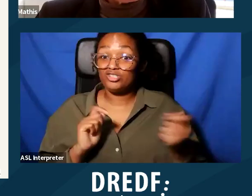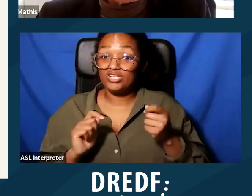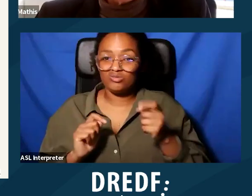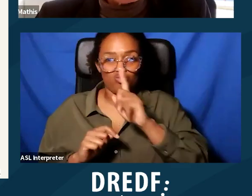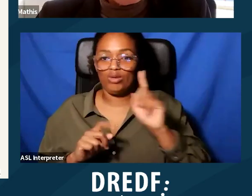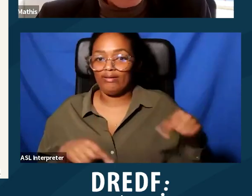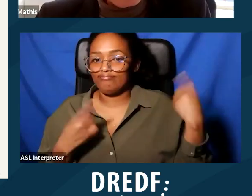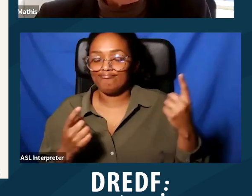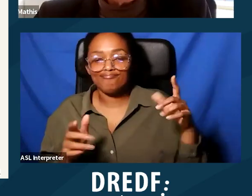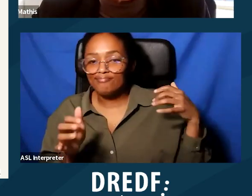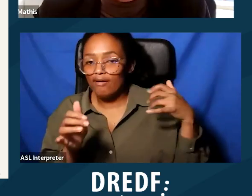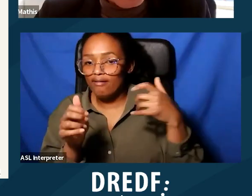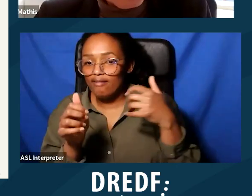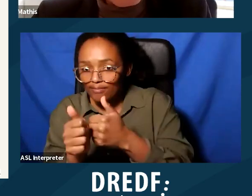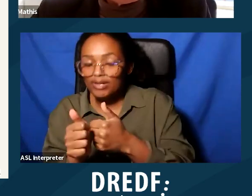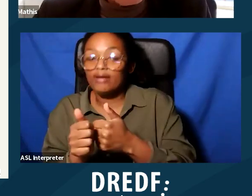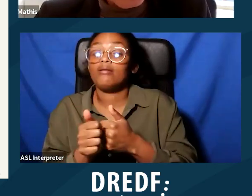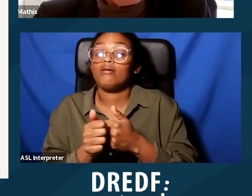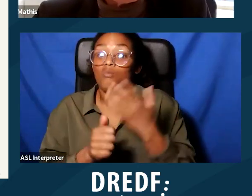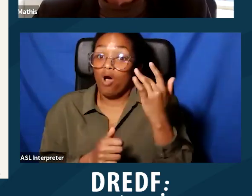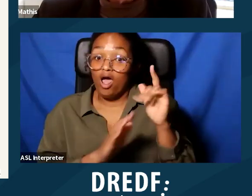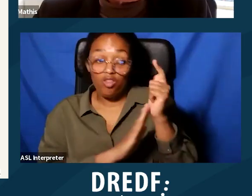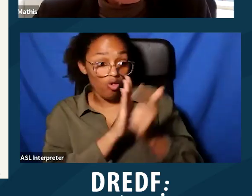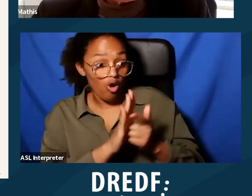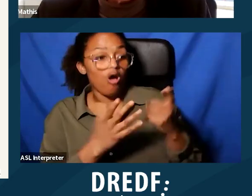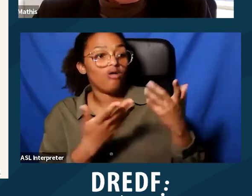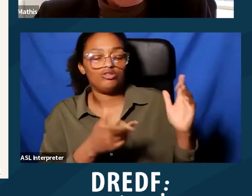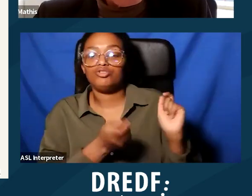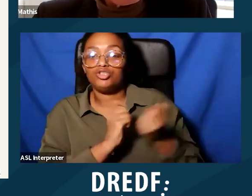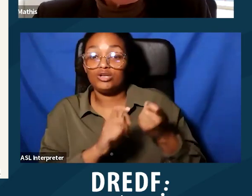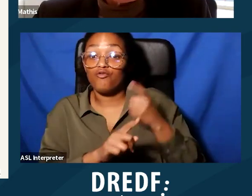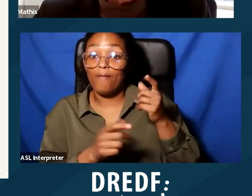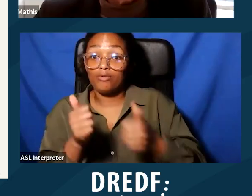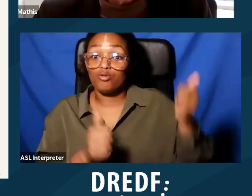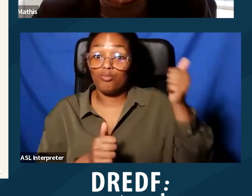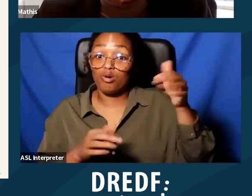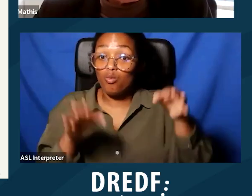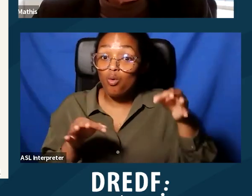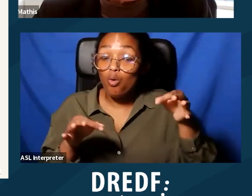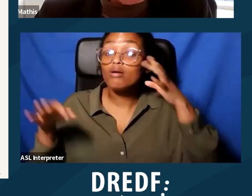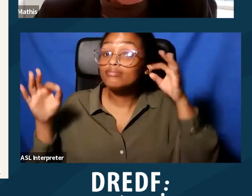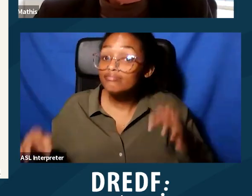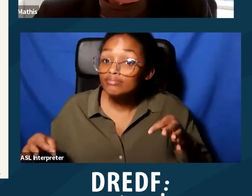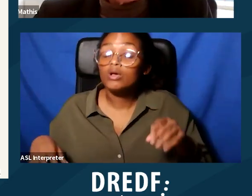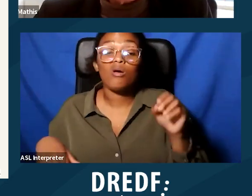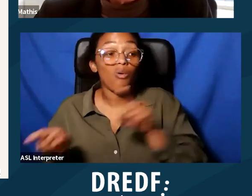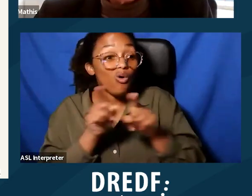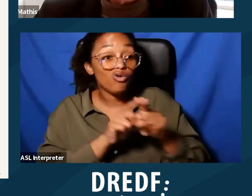of changes like that that were just updating to account for how the law changed by decisions